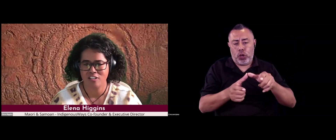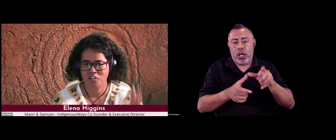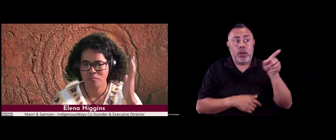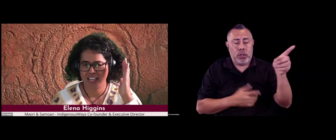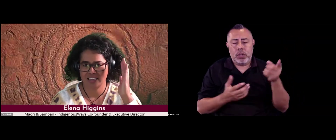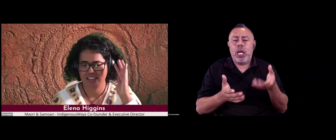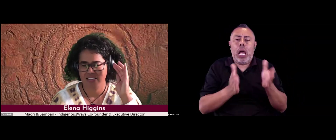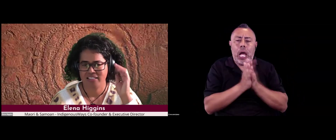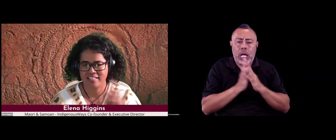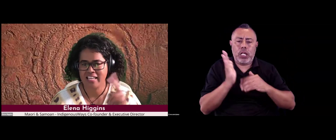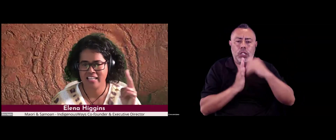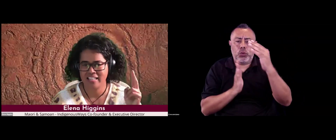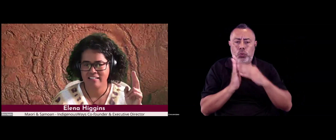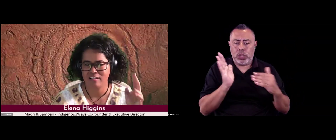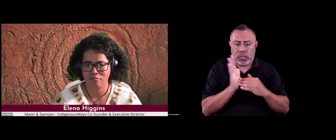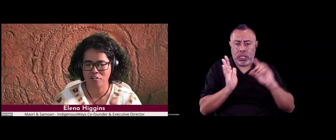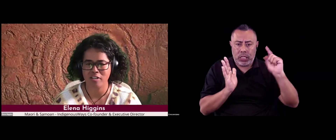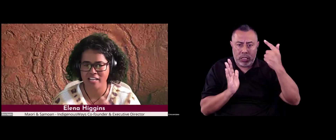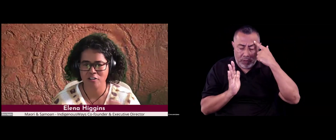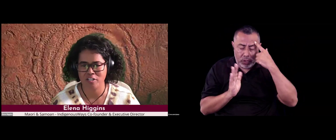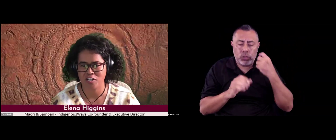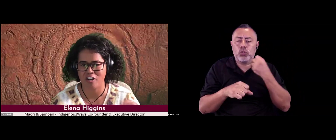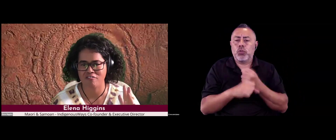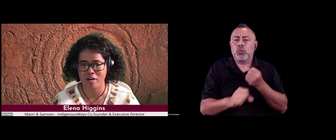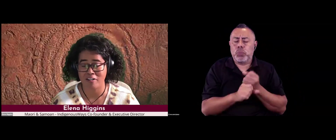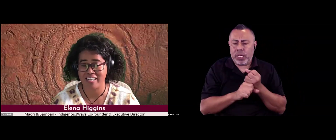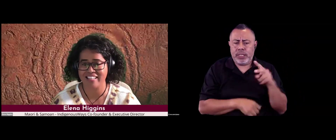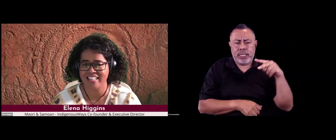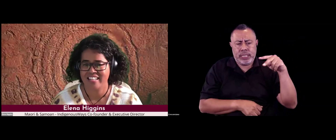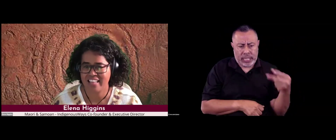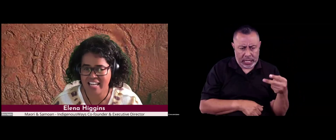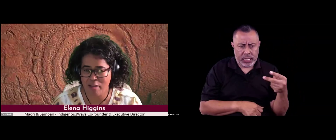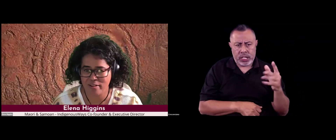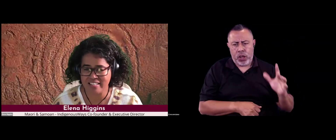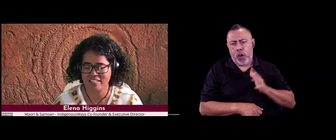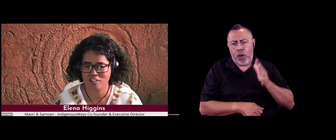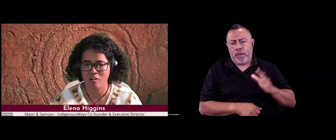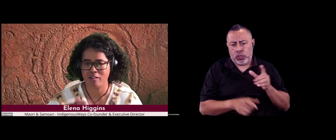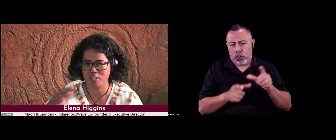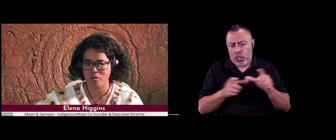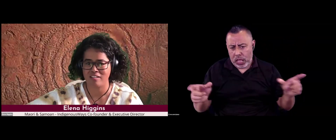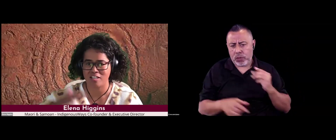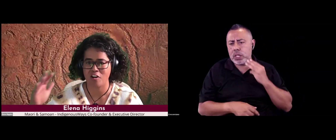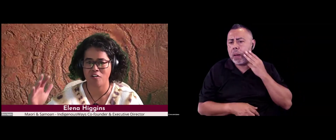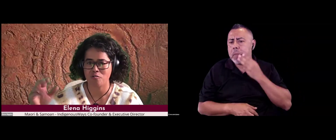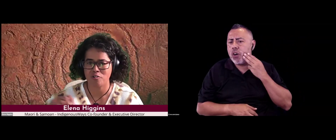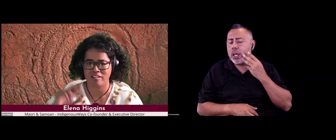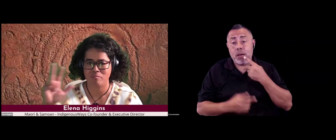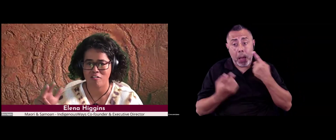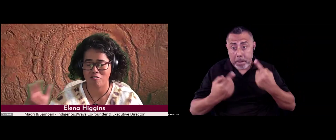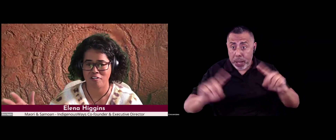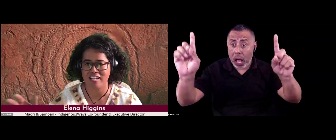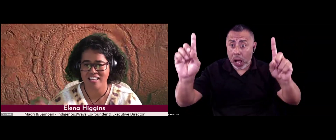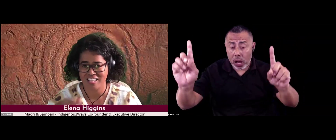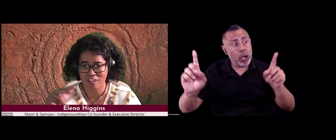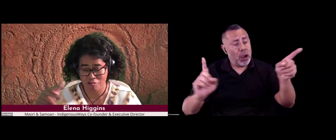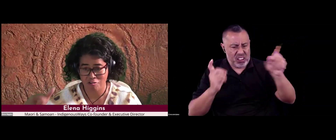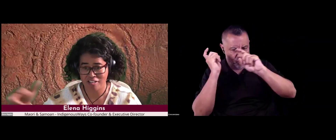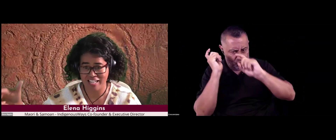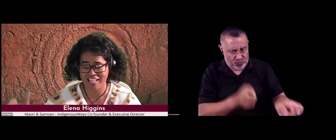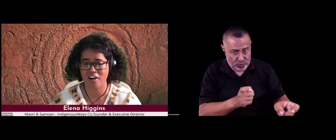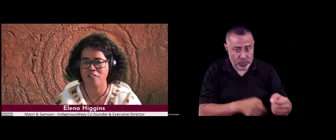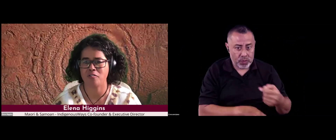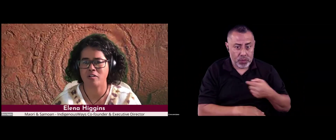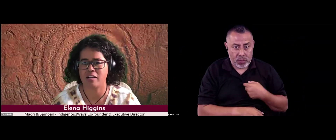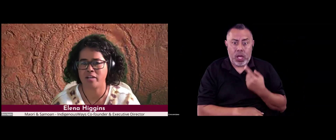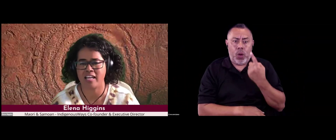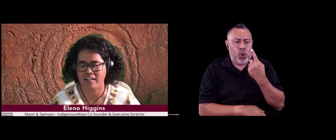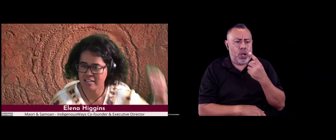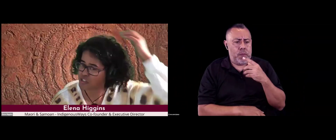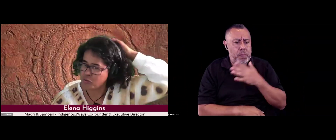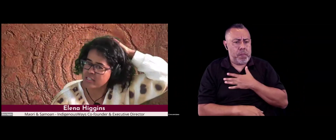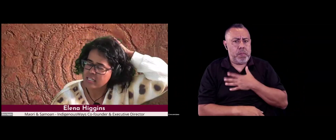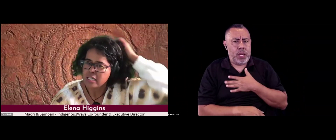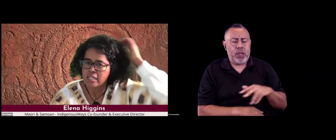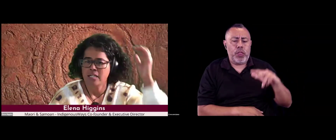To make the second official language of Maori, that happened. So I was one of the cohort and my 3rd the 3rd year cohort that went out and taught us.